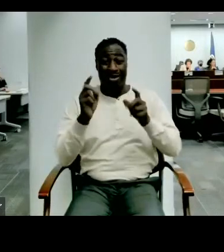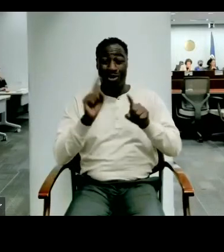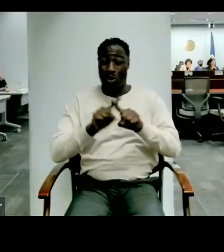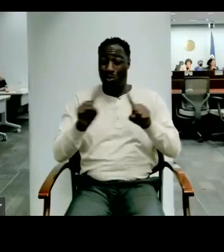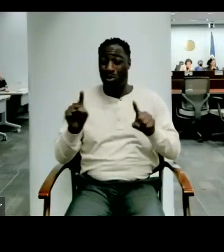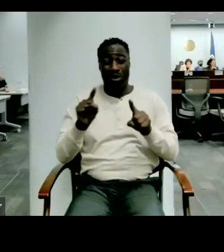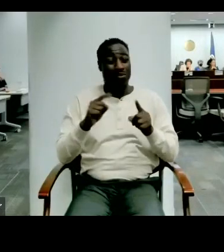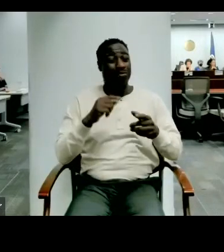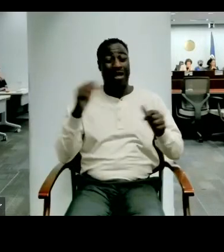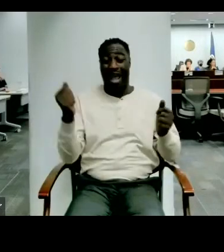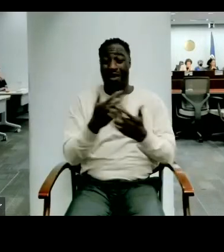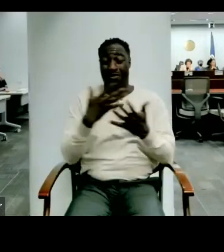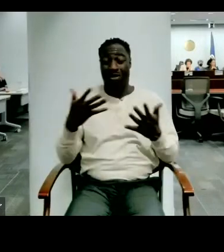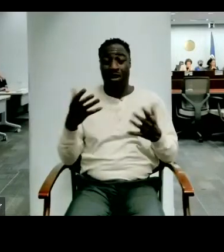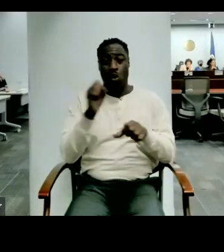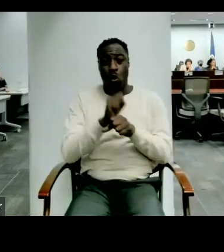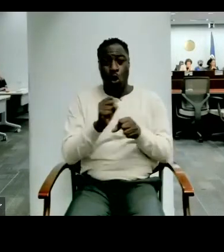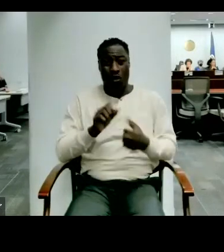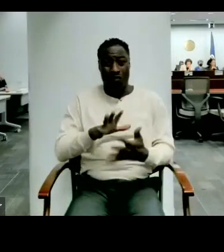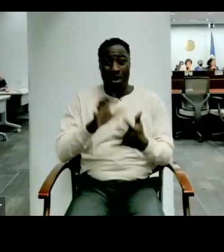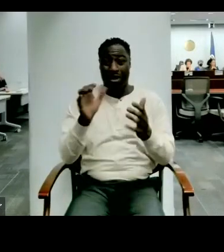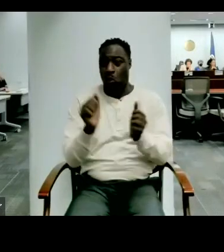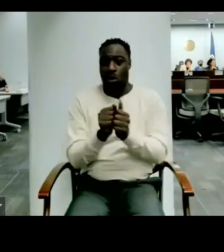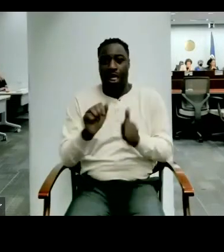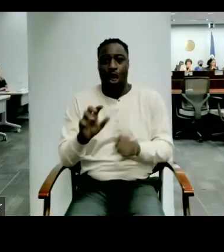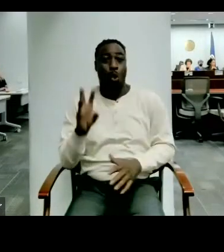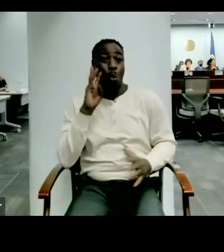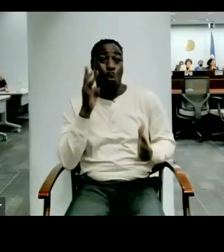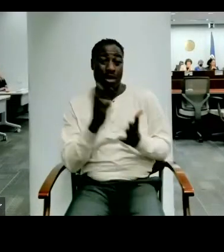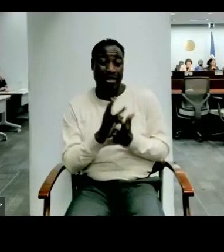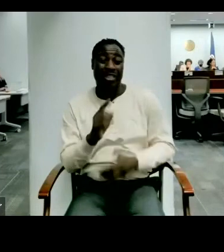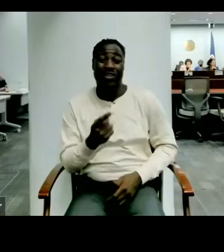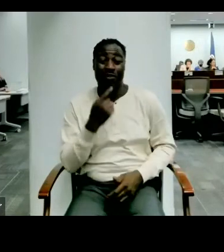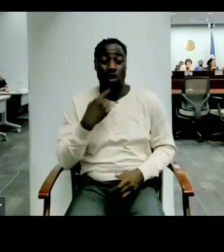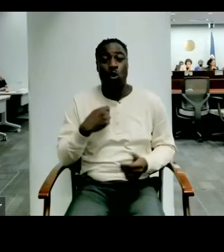without witnesses is severe. Much so we suggest three ways that President